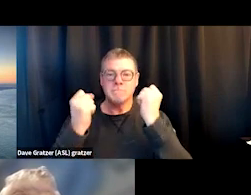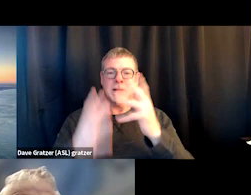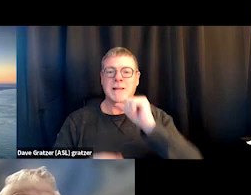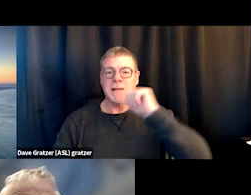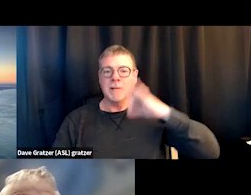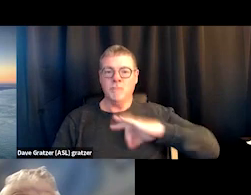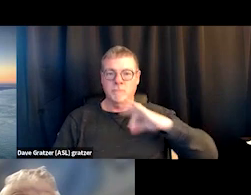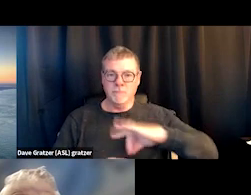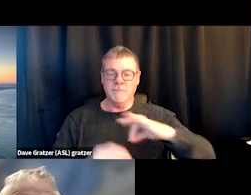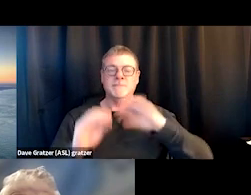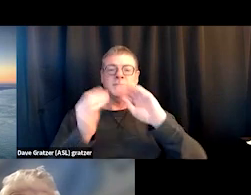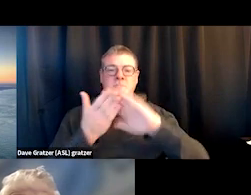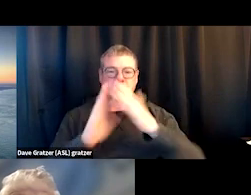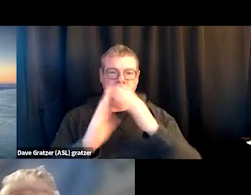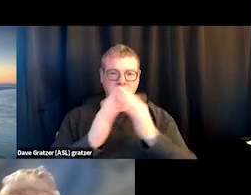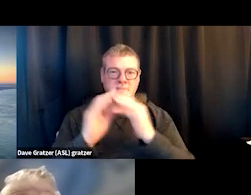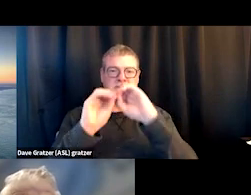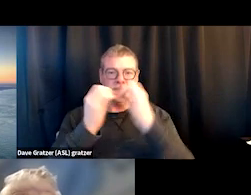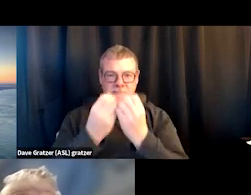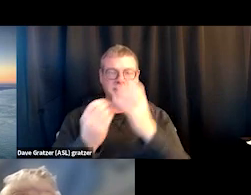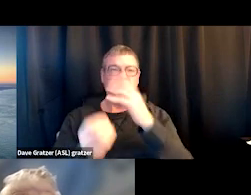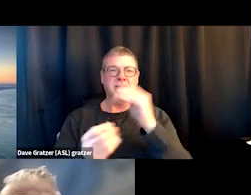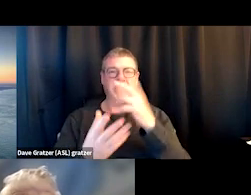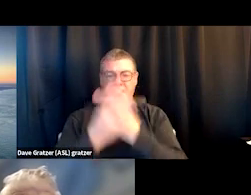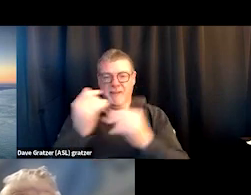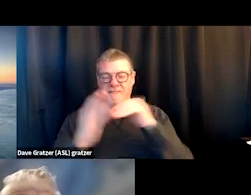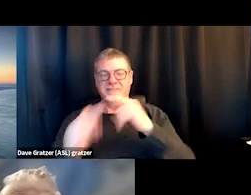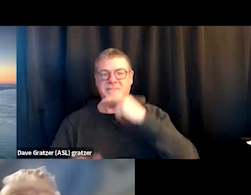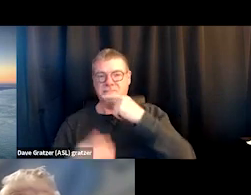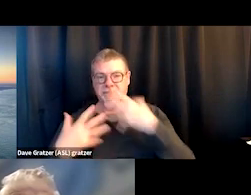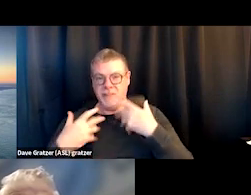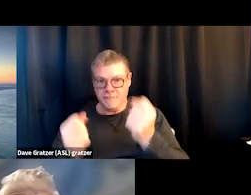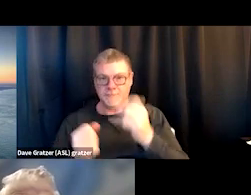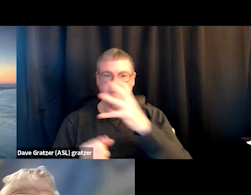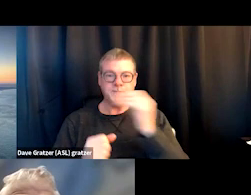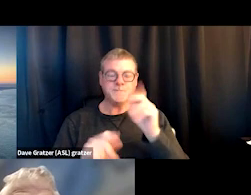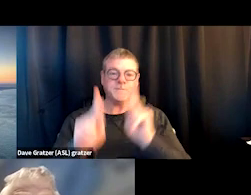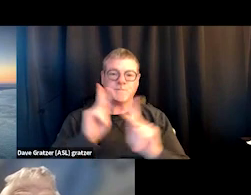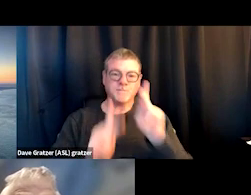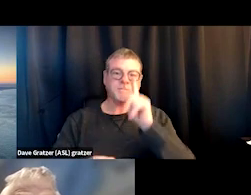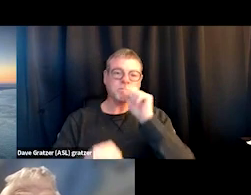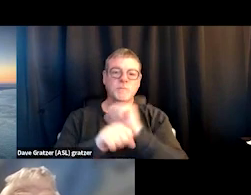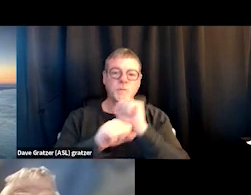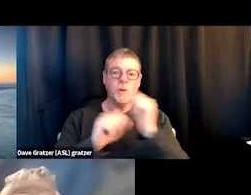community organizations, folks in public health, folks that are working with housing services,